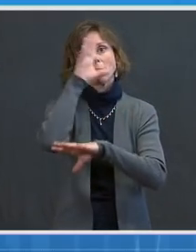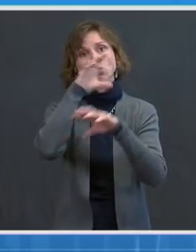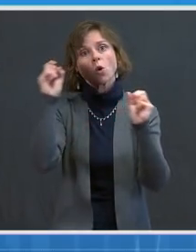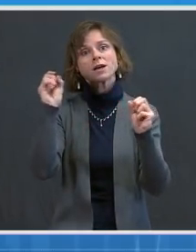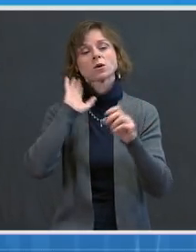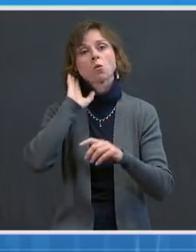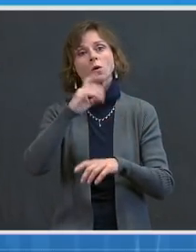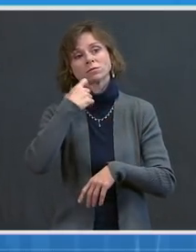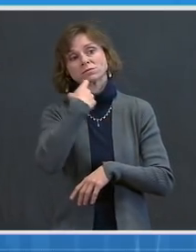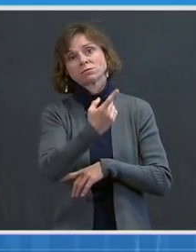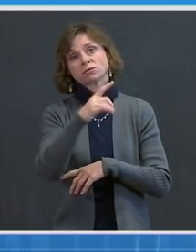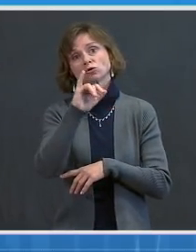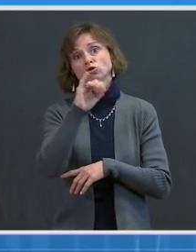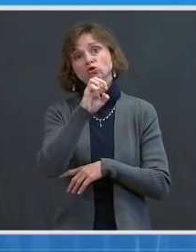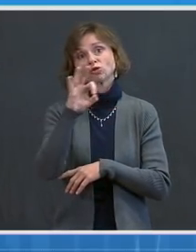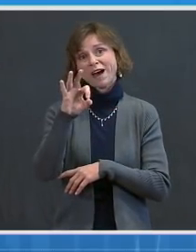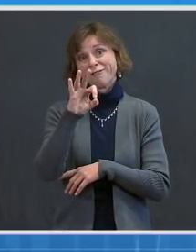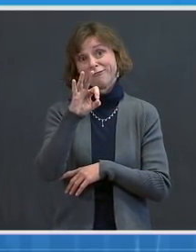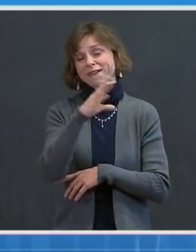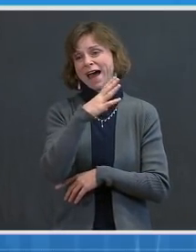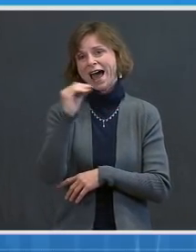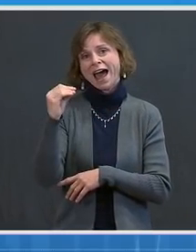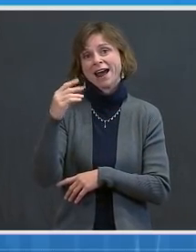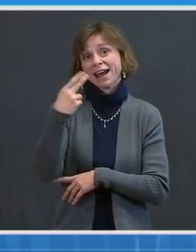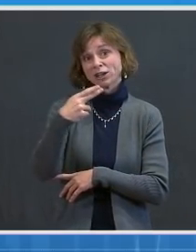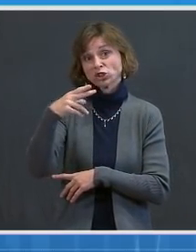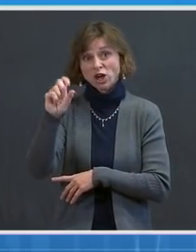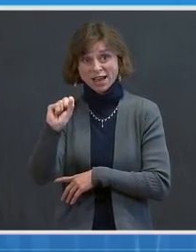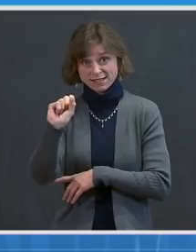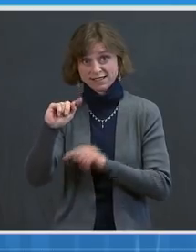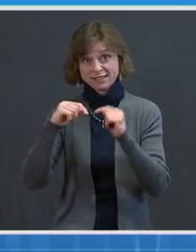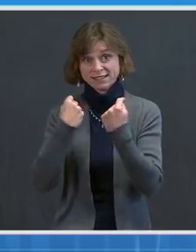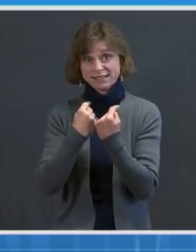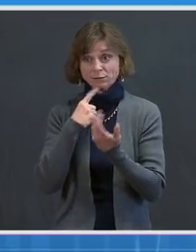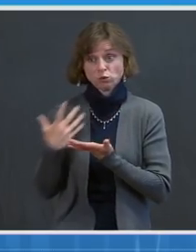to procure an additional 100 million doses of the Johnson & Johnson vaccine.